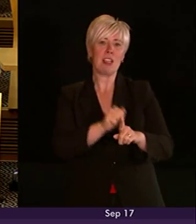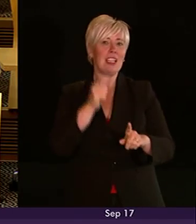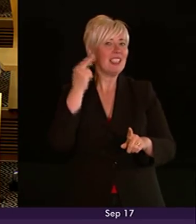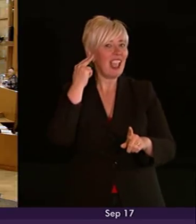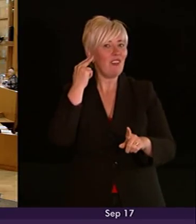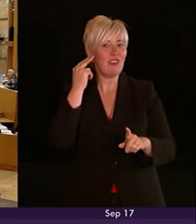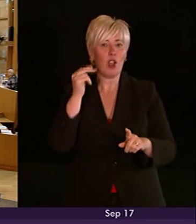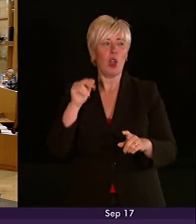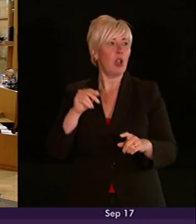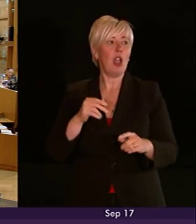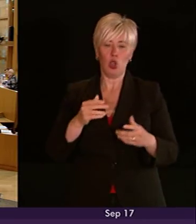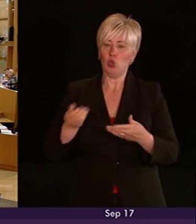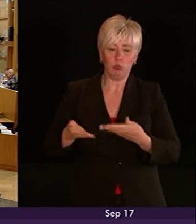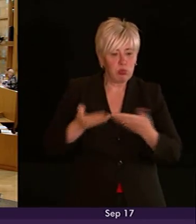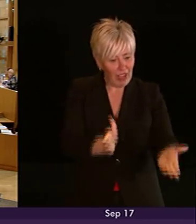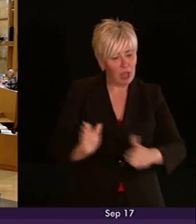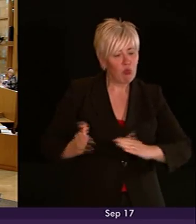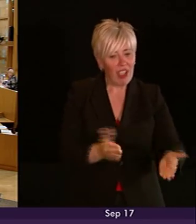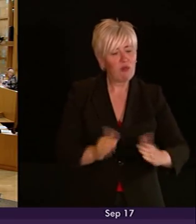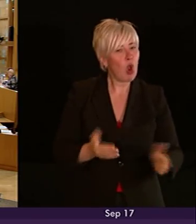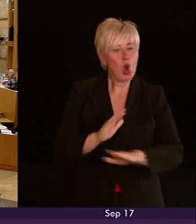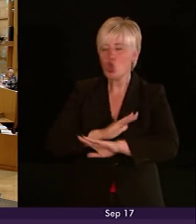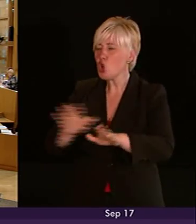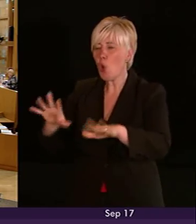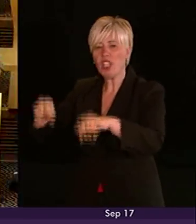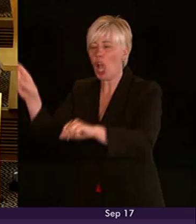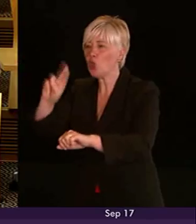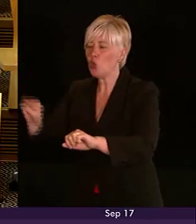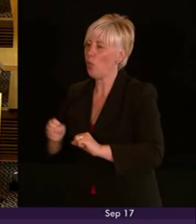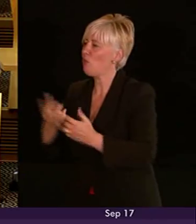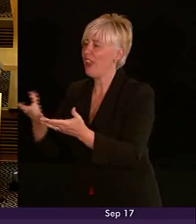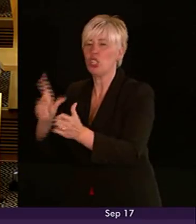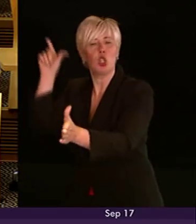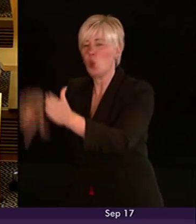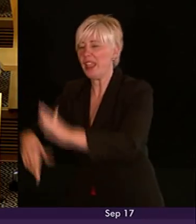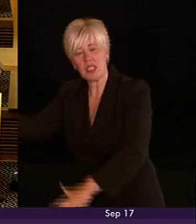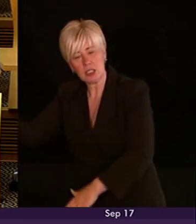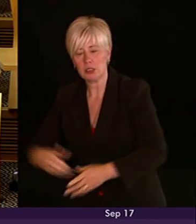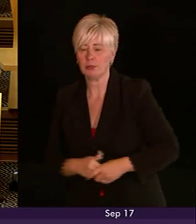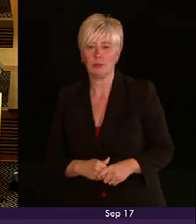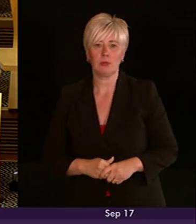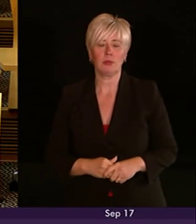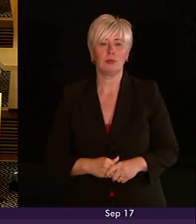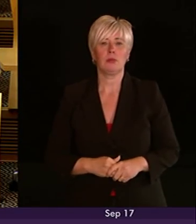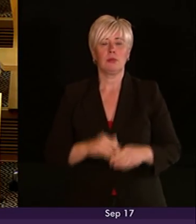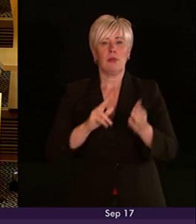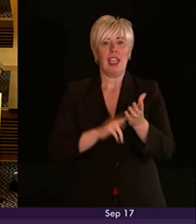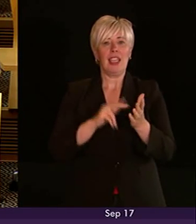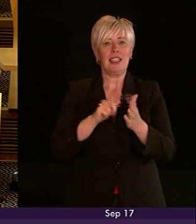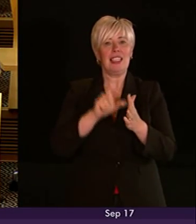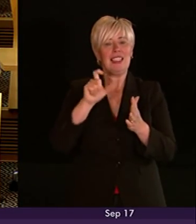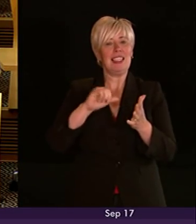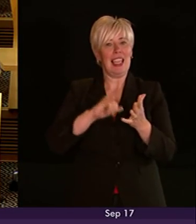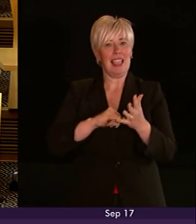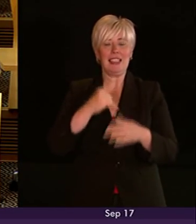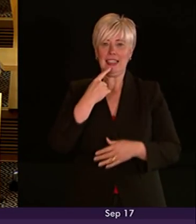start school or go to secondary school. According to the NDCS: “There is currently